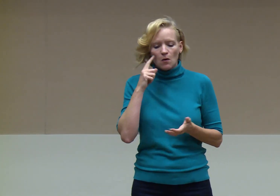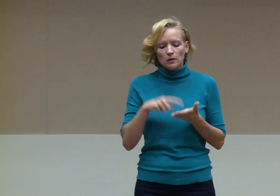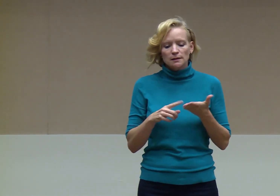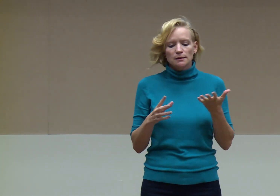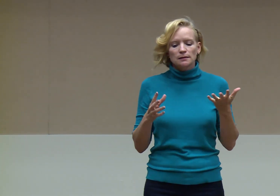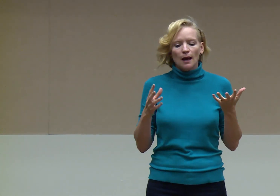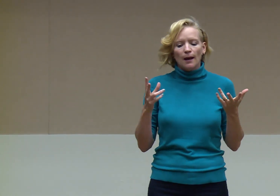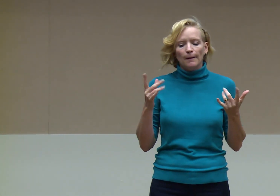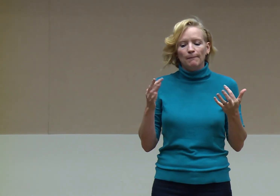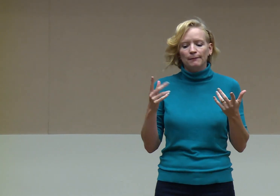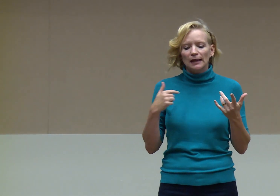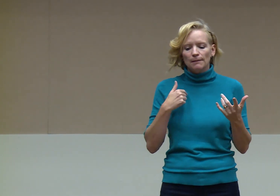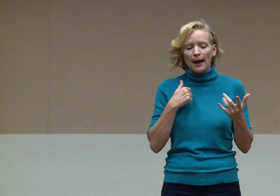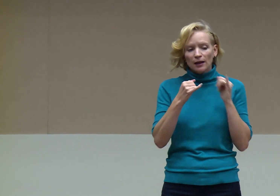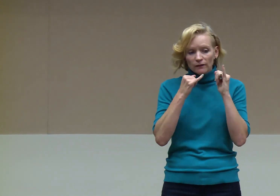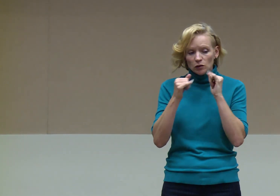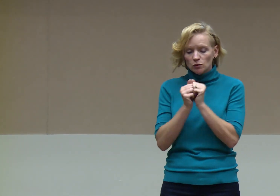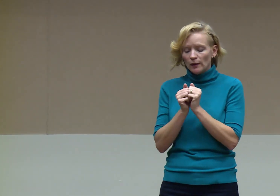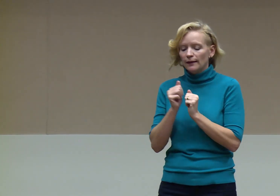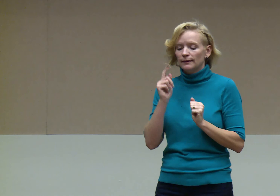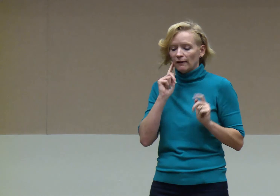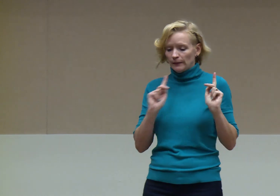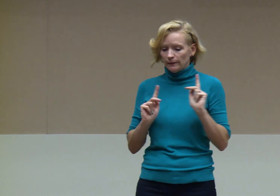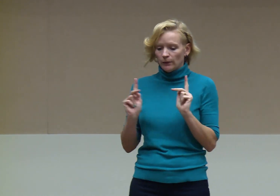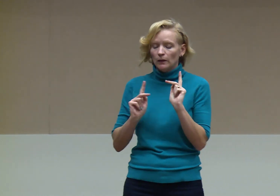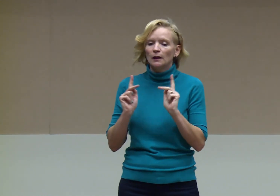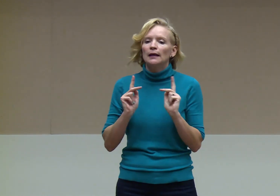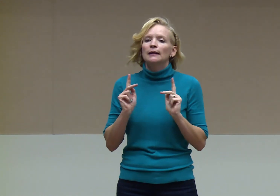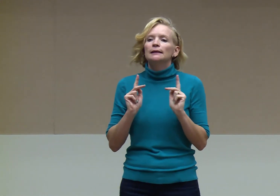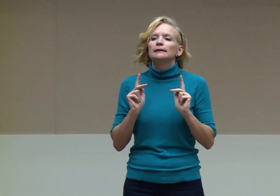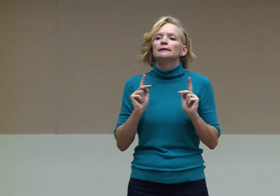One consequence I've noticed through interviews with Deaf people